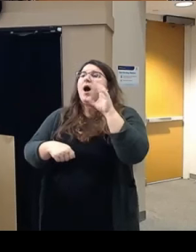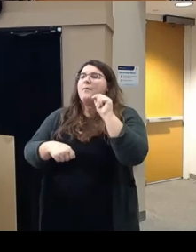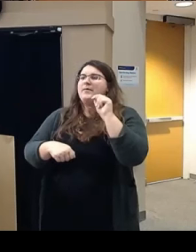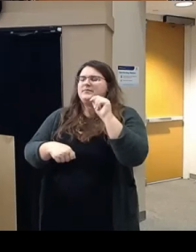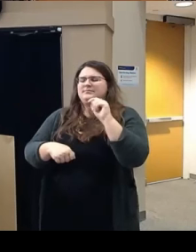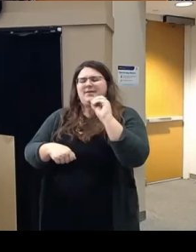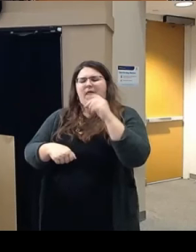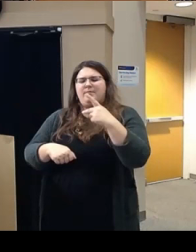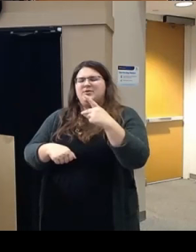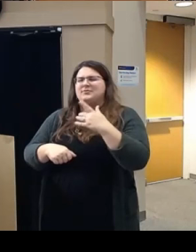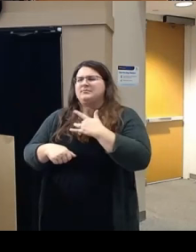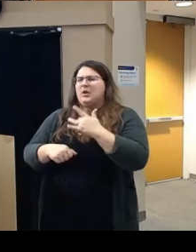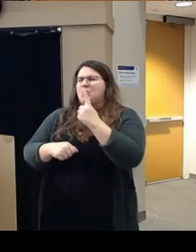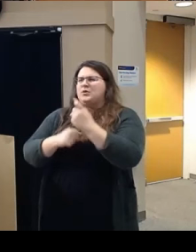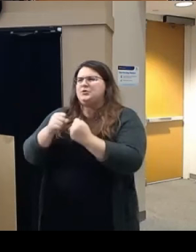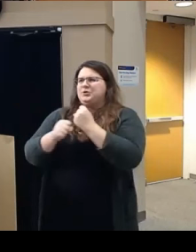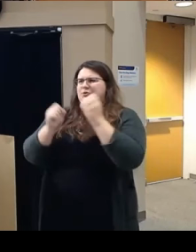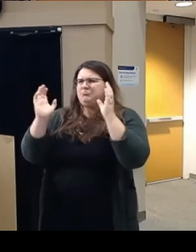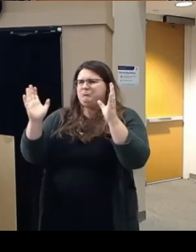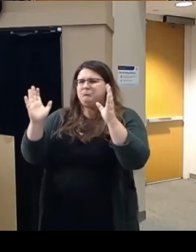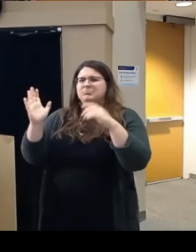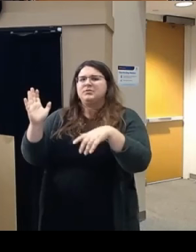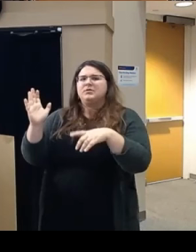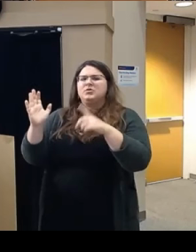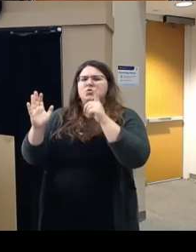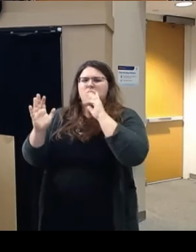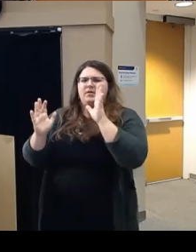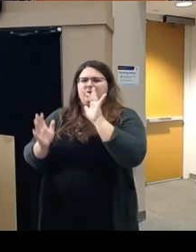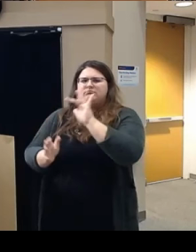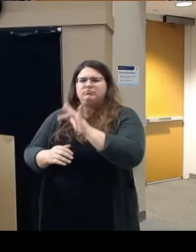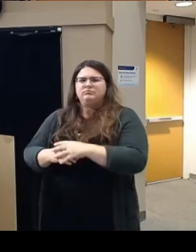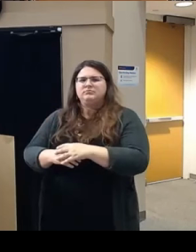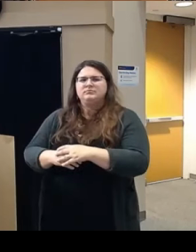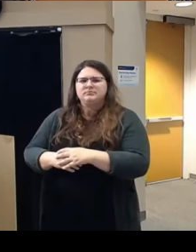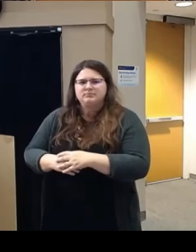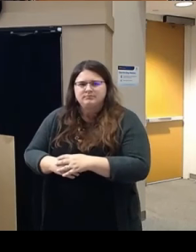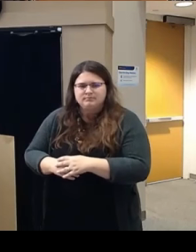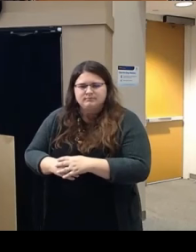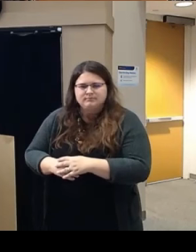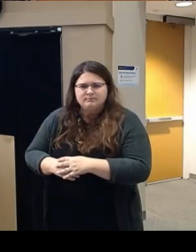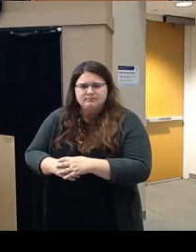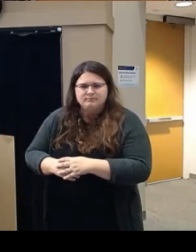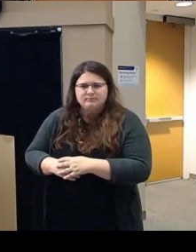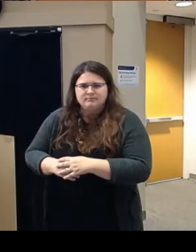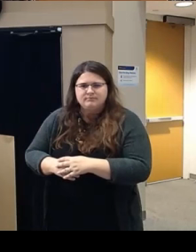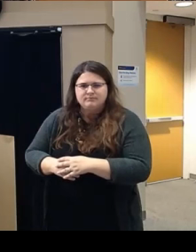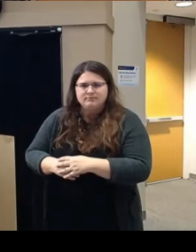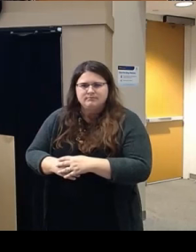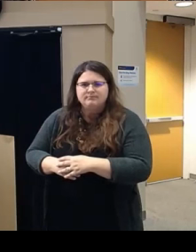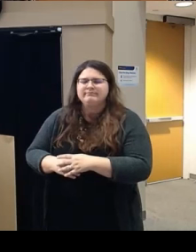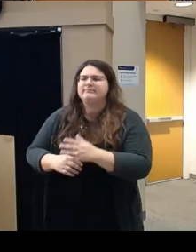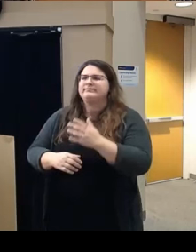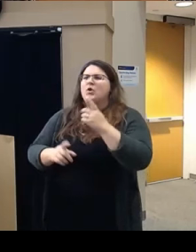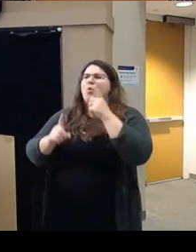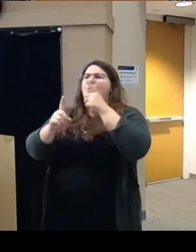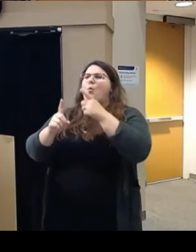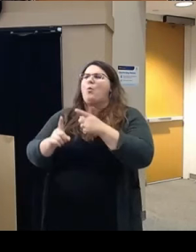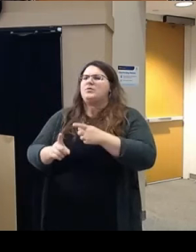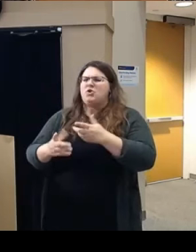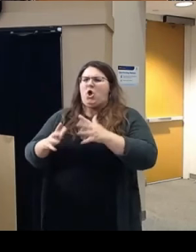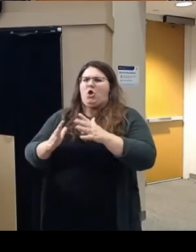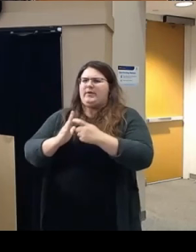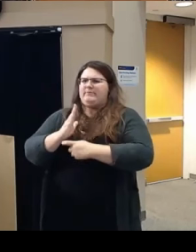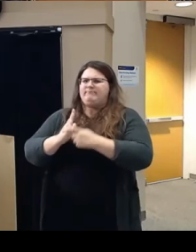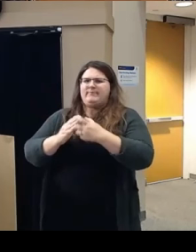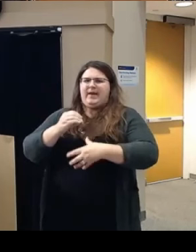this to all goals and you can see that these are now added here you'll also see if I expan this